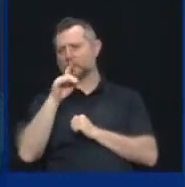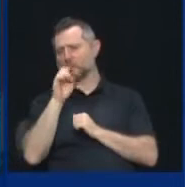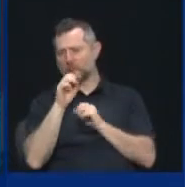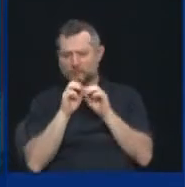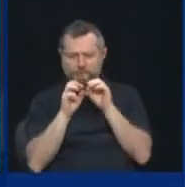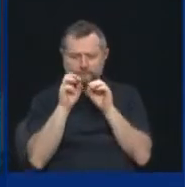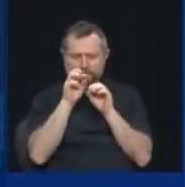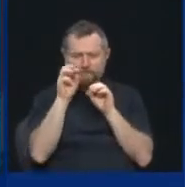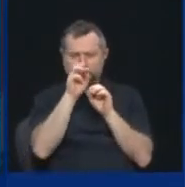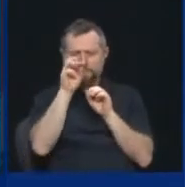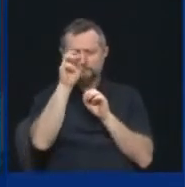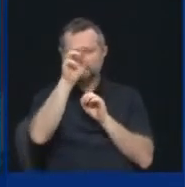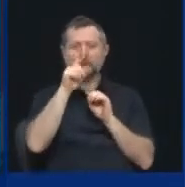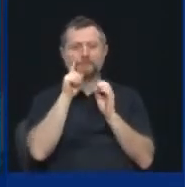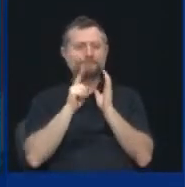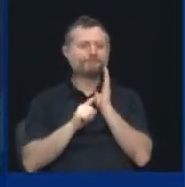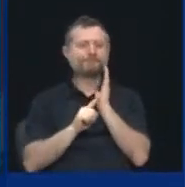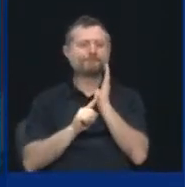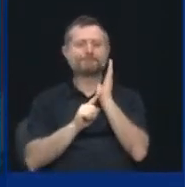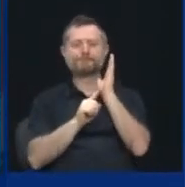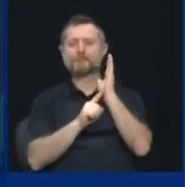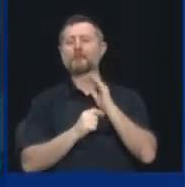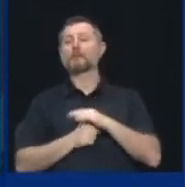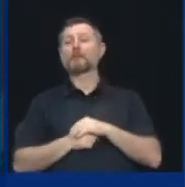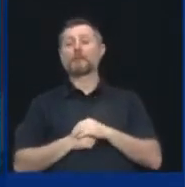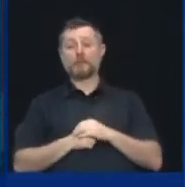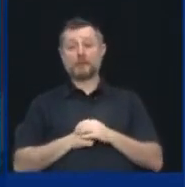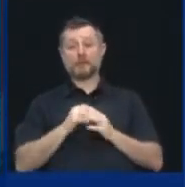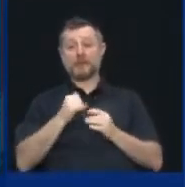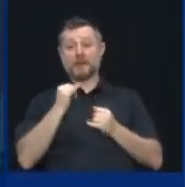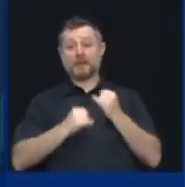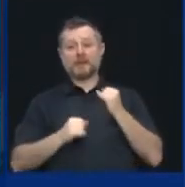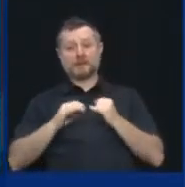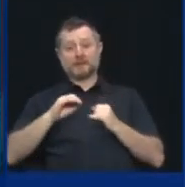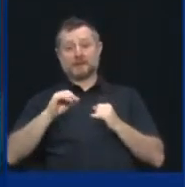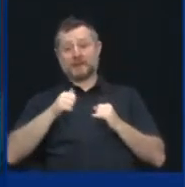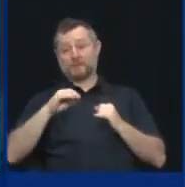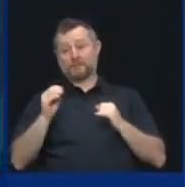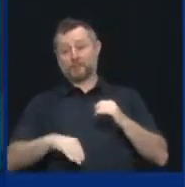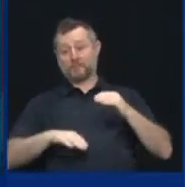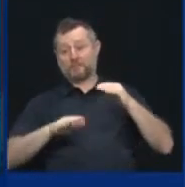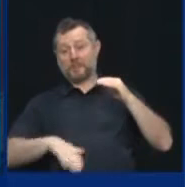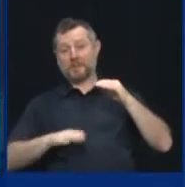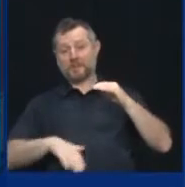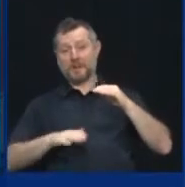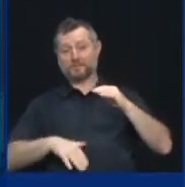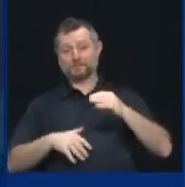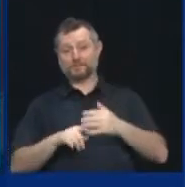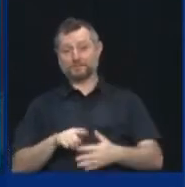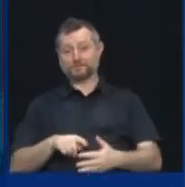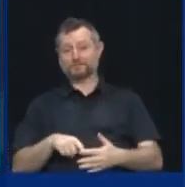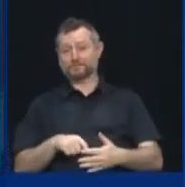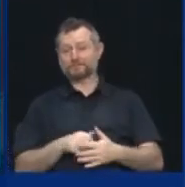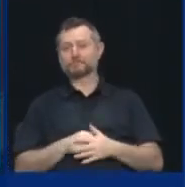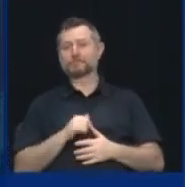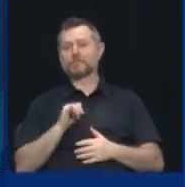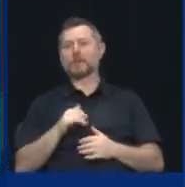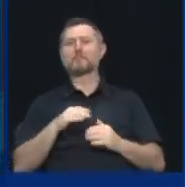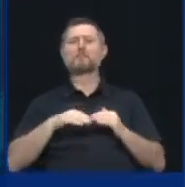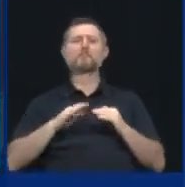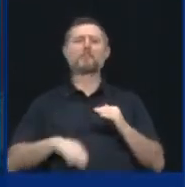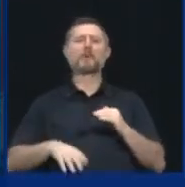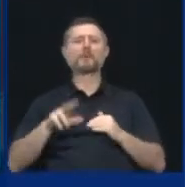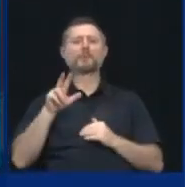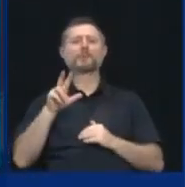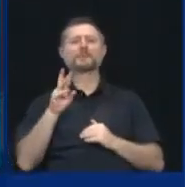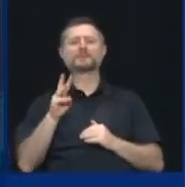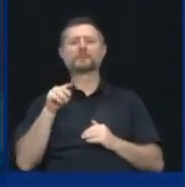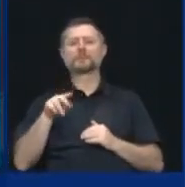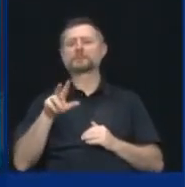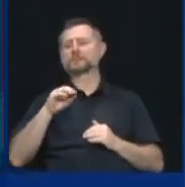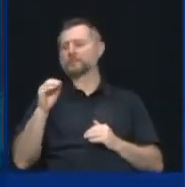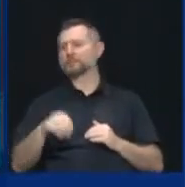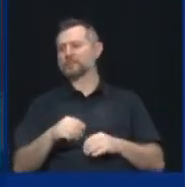IF YOU LOOK AT THE ZIP CODES BY VACCINATNIO RATE, THE BOTTOM 10%